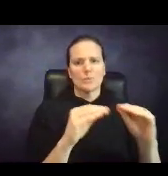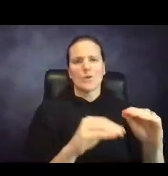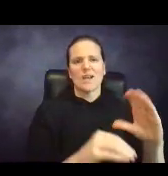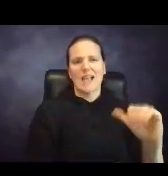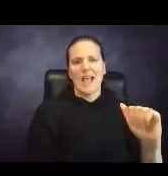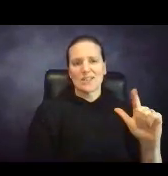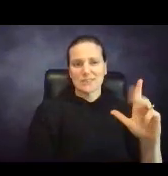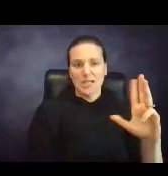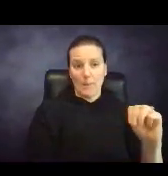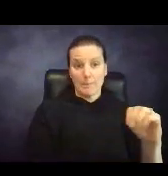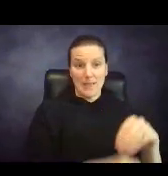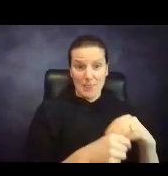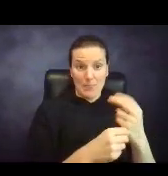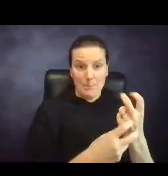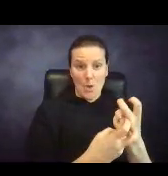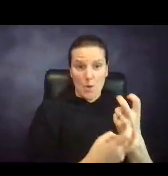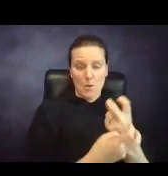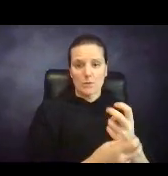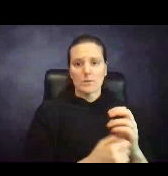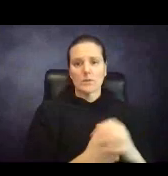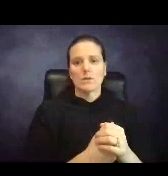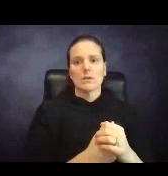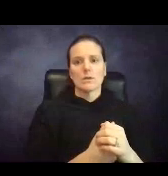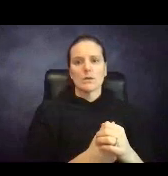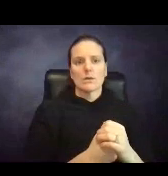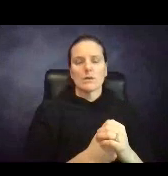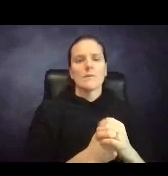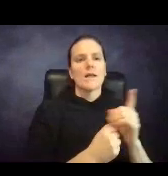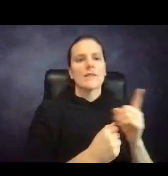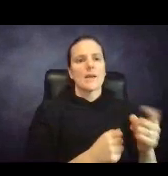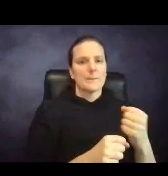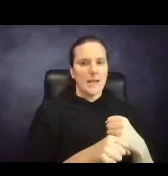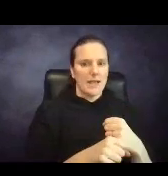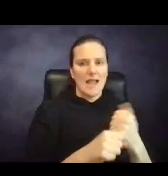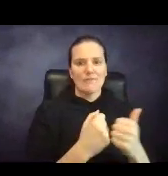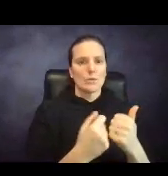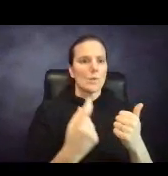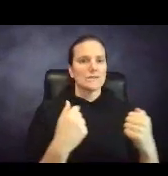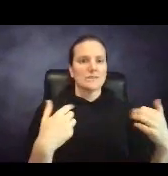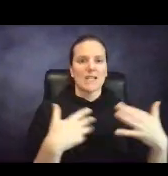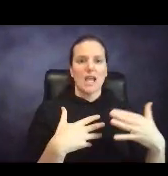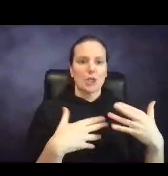but you don't necessarily, they were created because everyone was afraid of using estrogen. So they were very specific